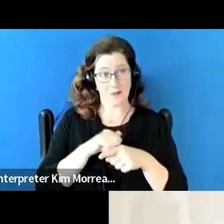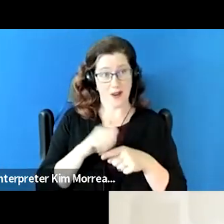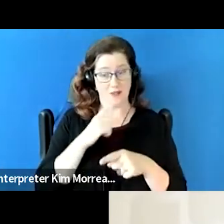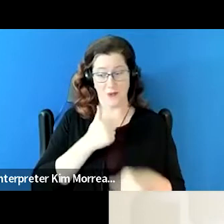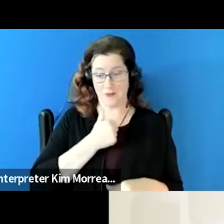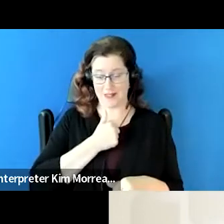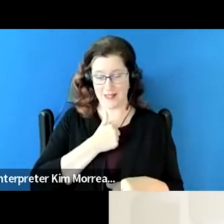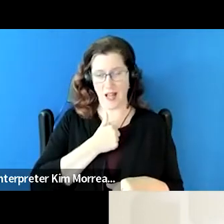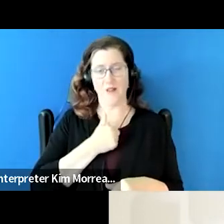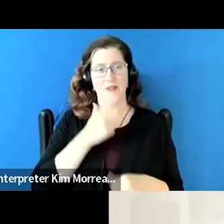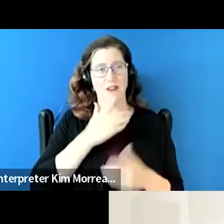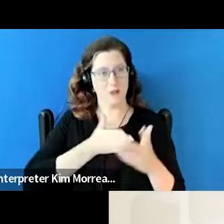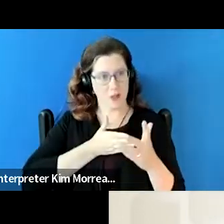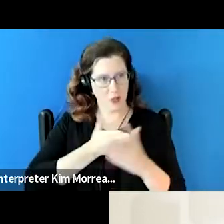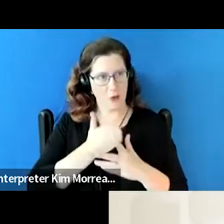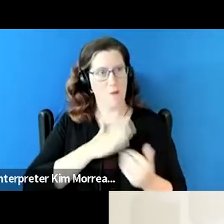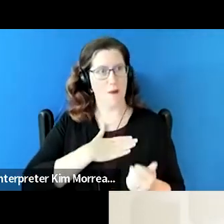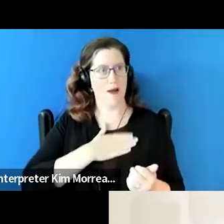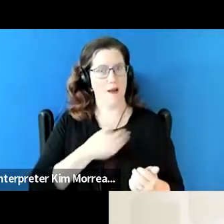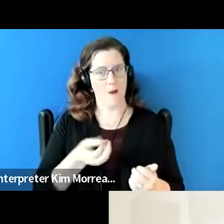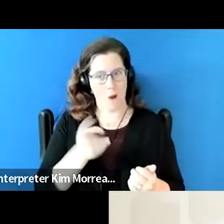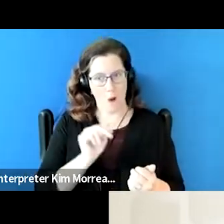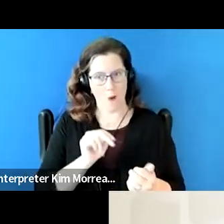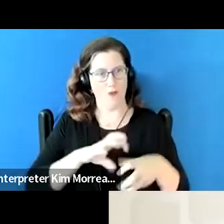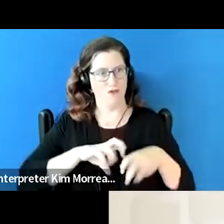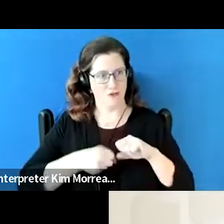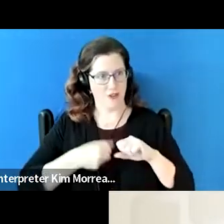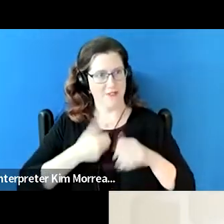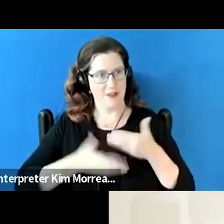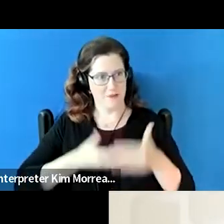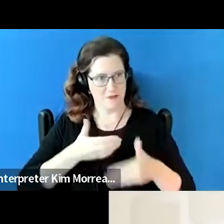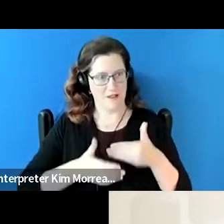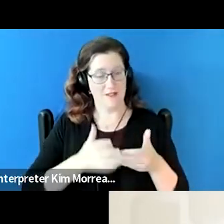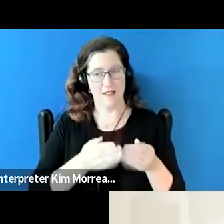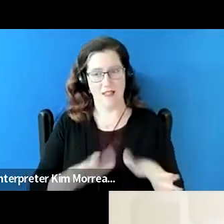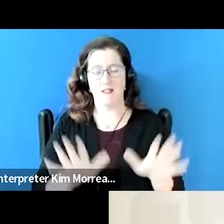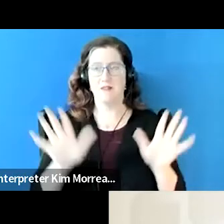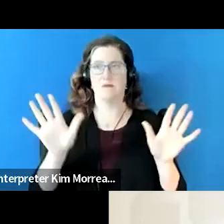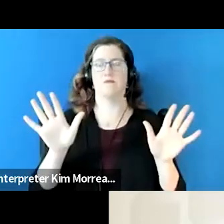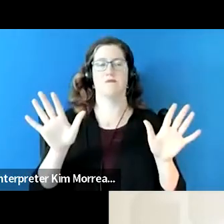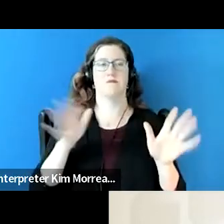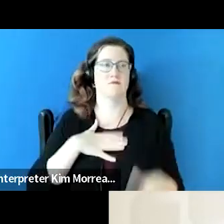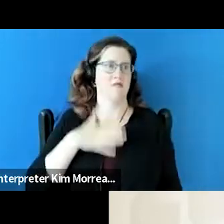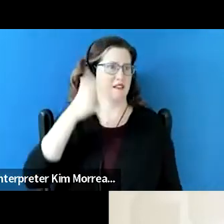and I was going through my own grieving process and loss, oh, heaven forbid that I would share that with anybody else.